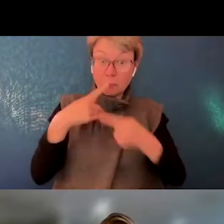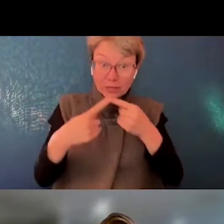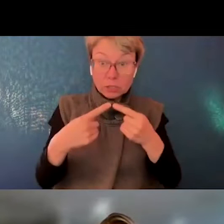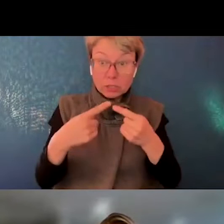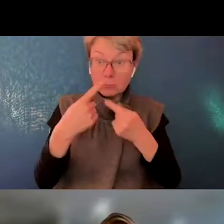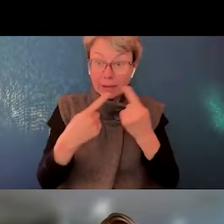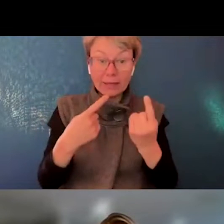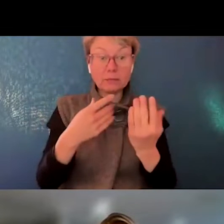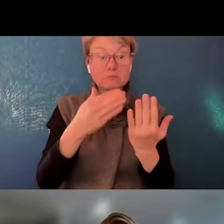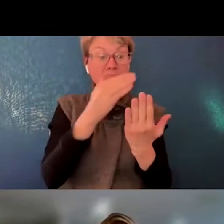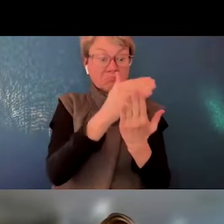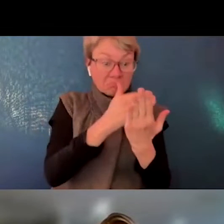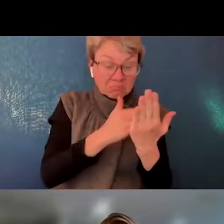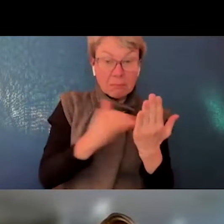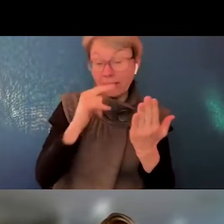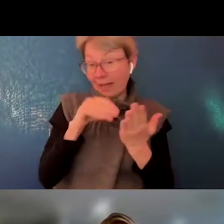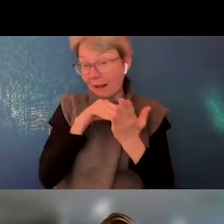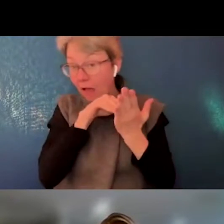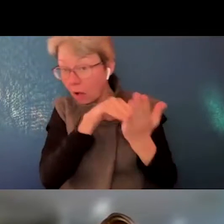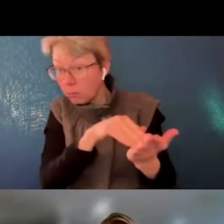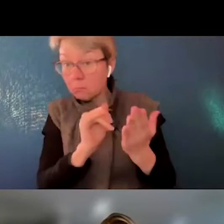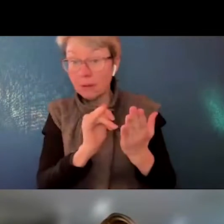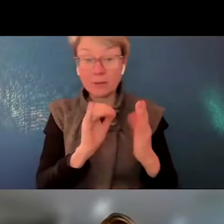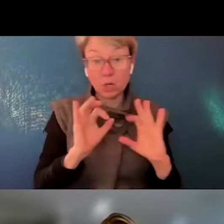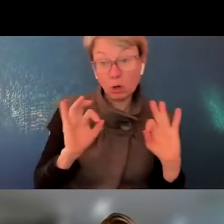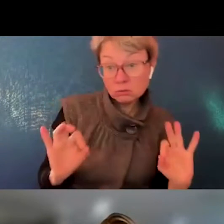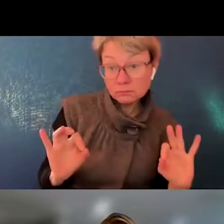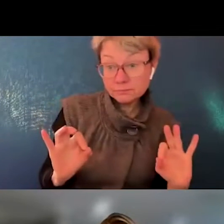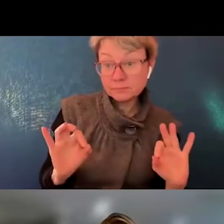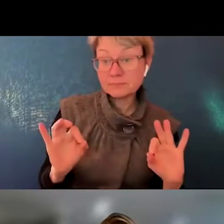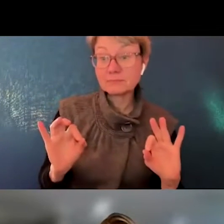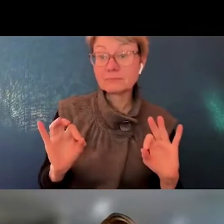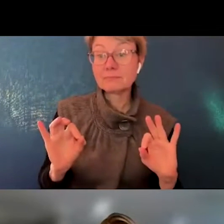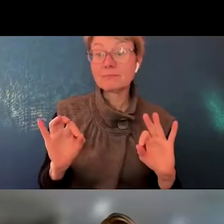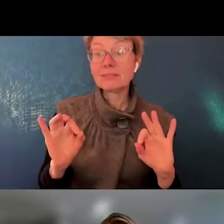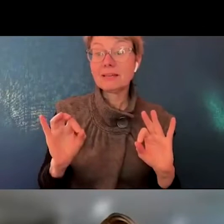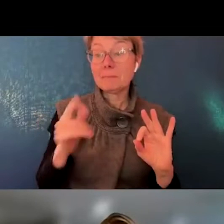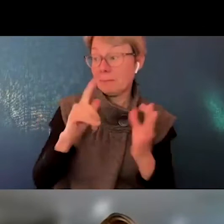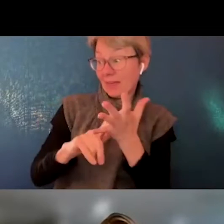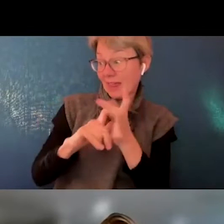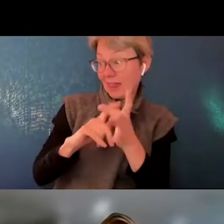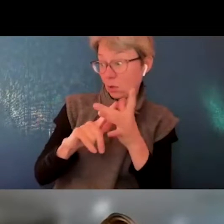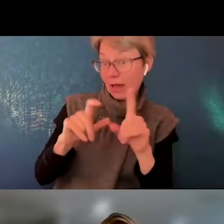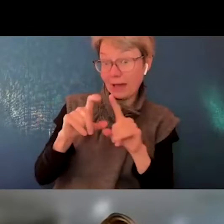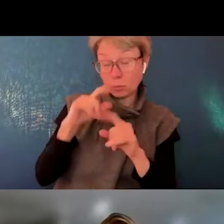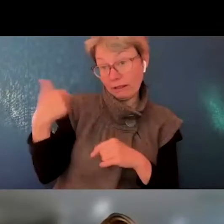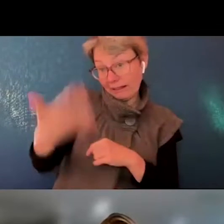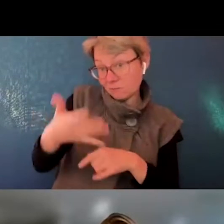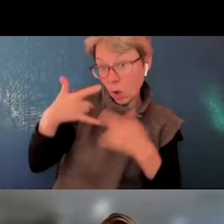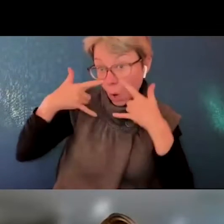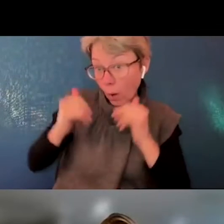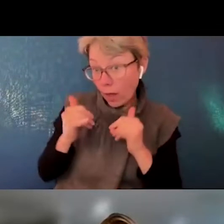and tests um that uh the policies and test that determine eligibility for legal aid um and uh we